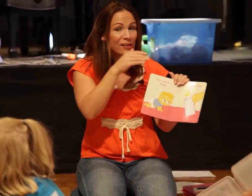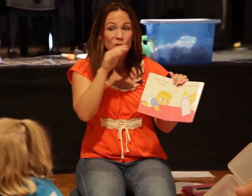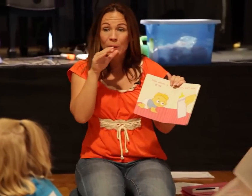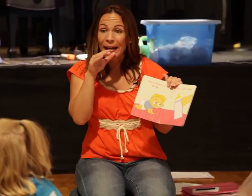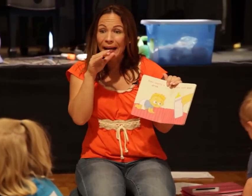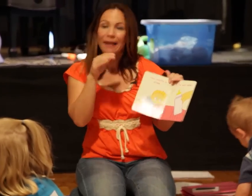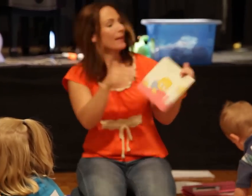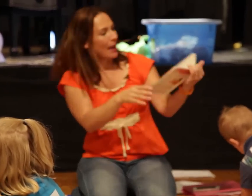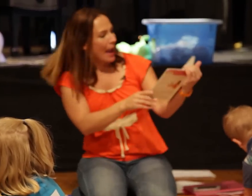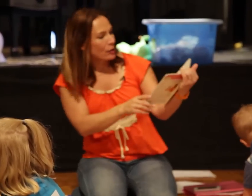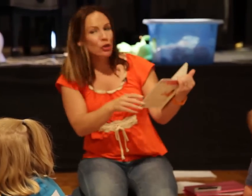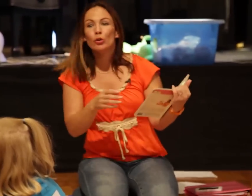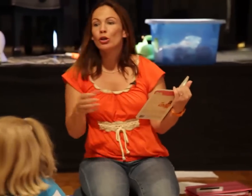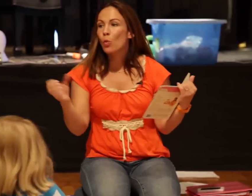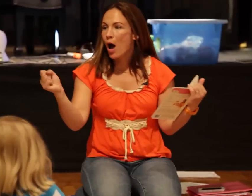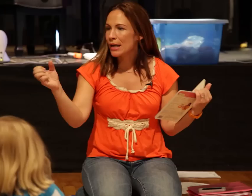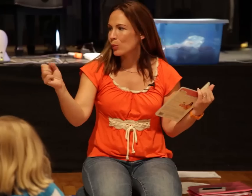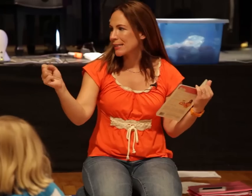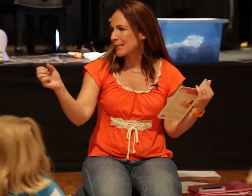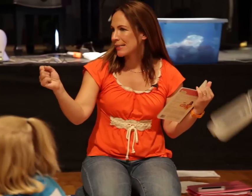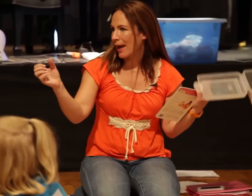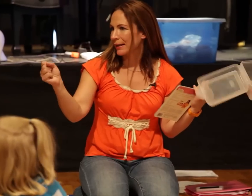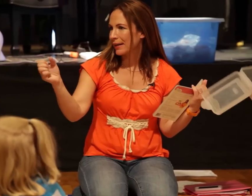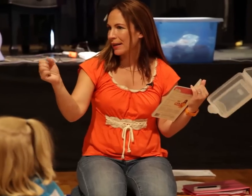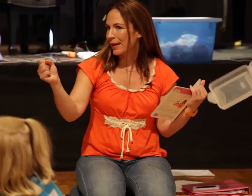A DRINK. Do you want, what's this sign?